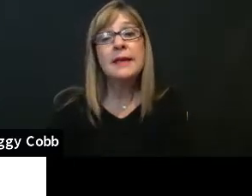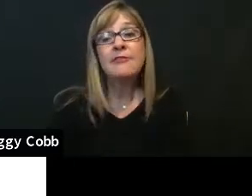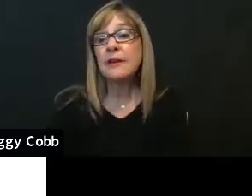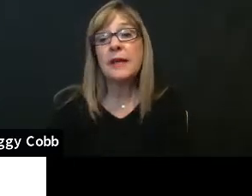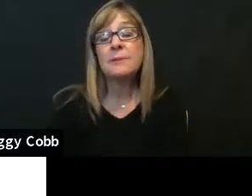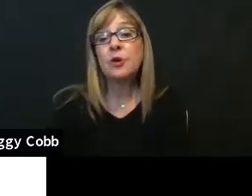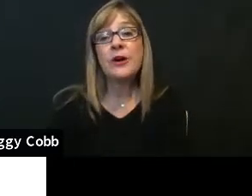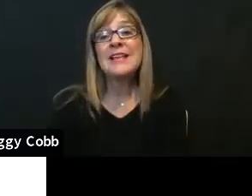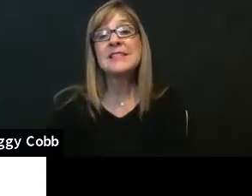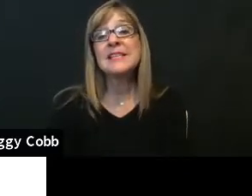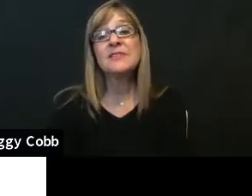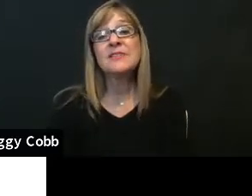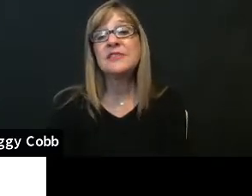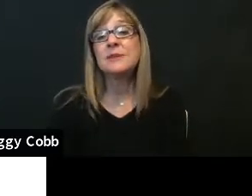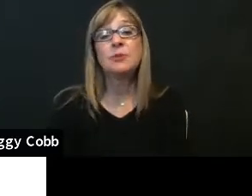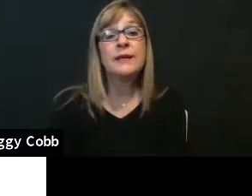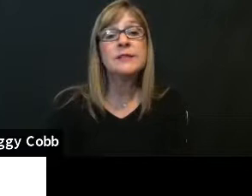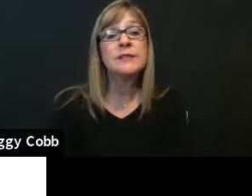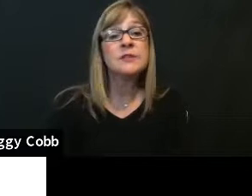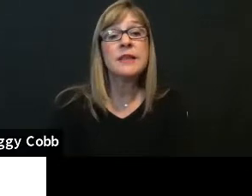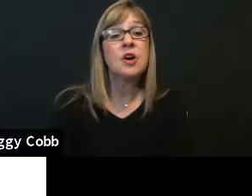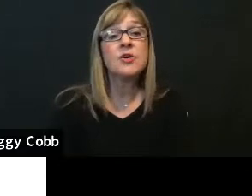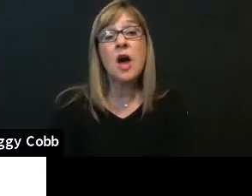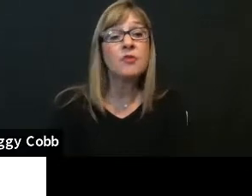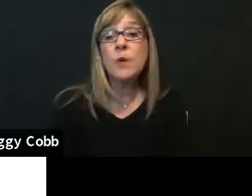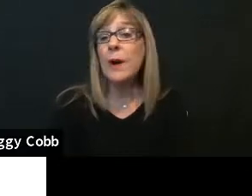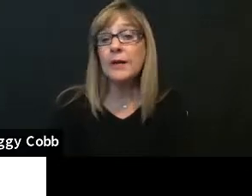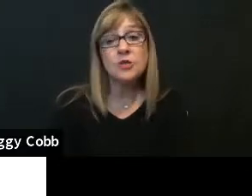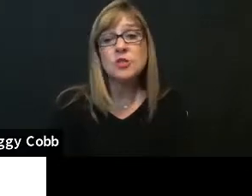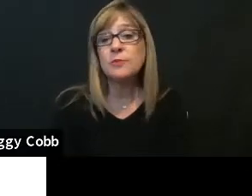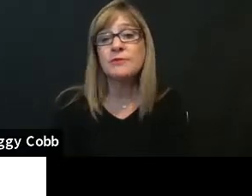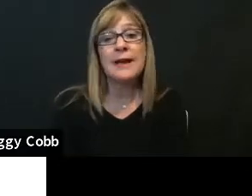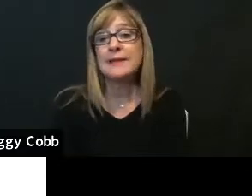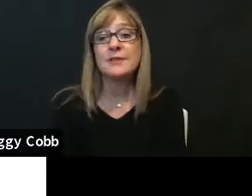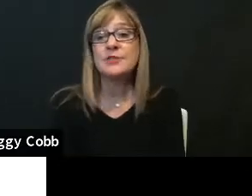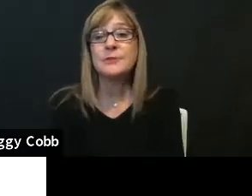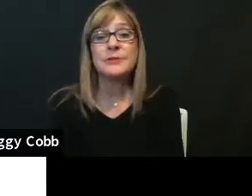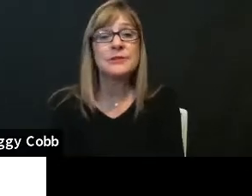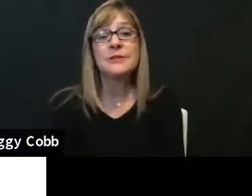If an employer has less than 15 employees they are not required to provide an interpreter.